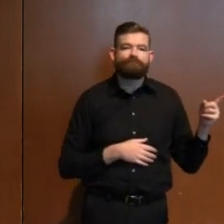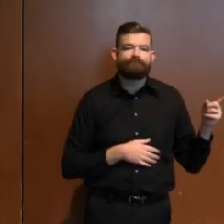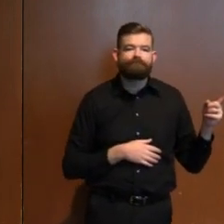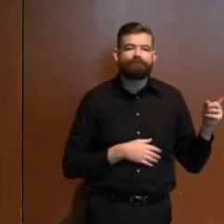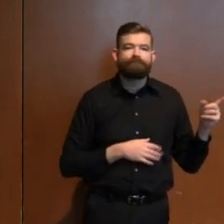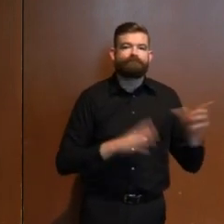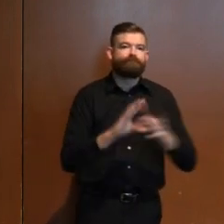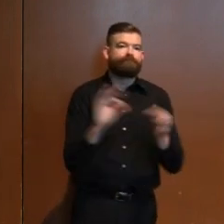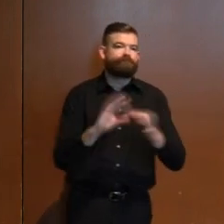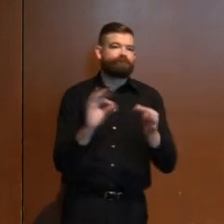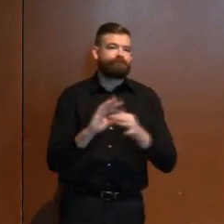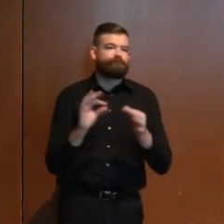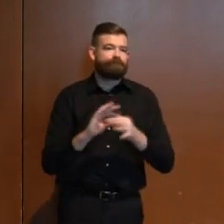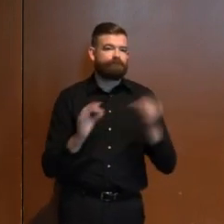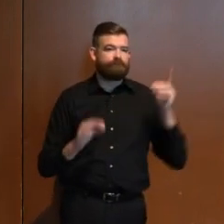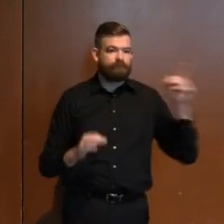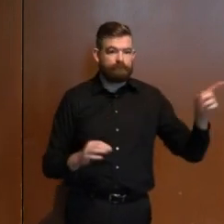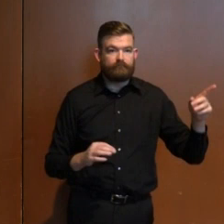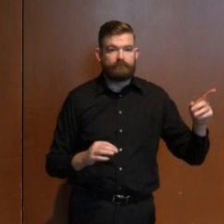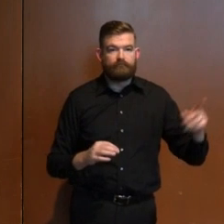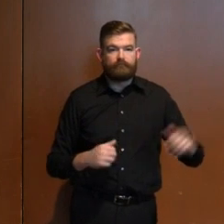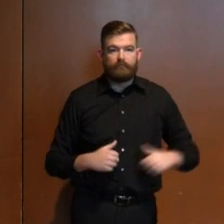AS HE SAID YESTERDAY IN MANY